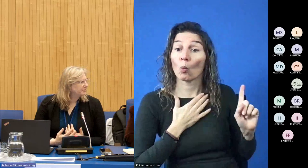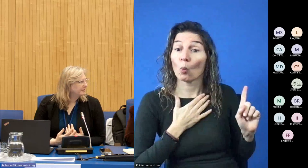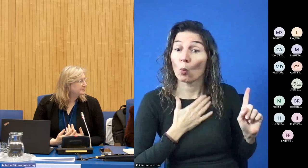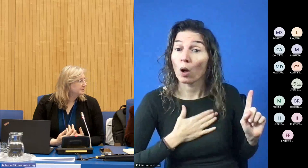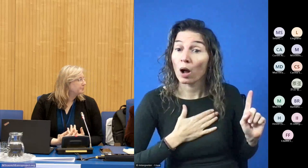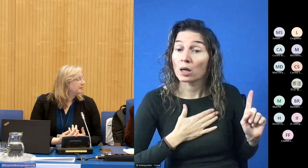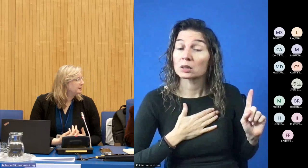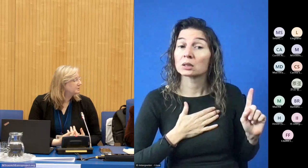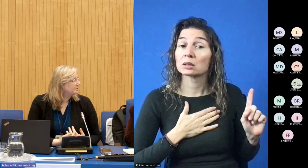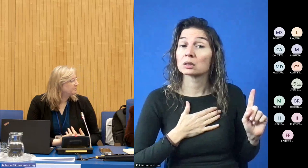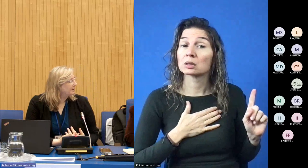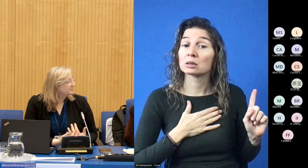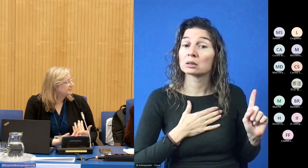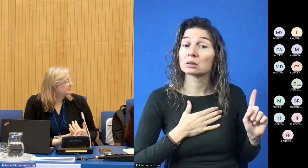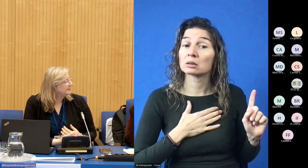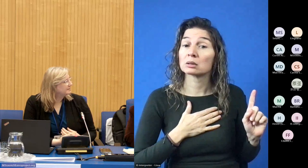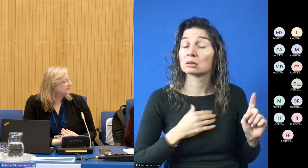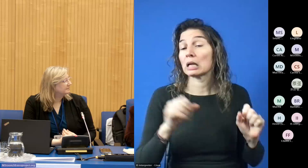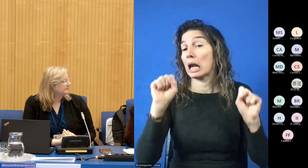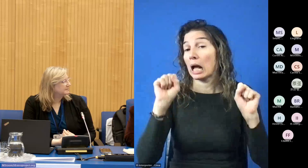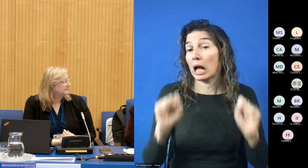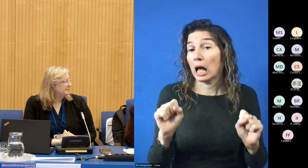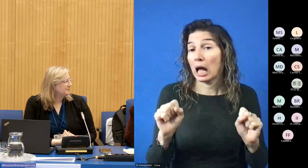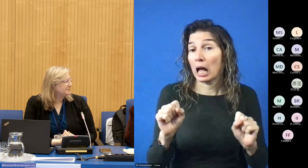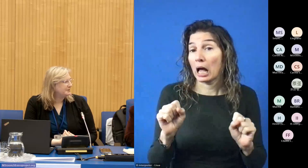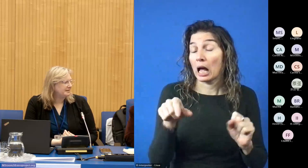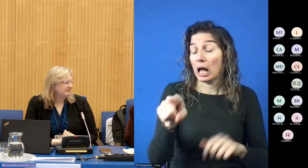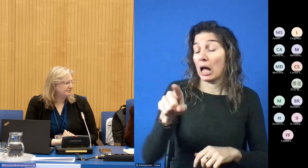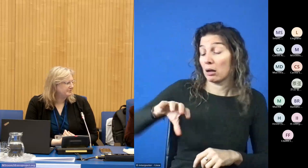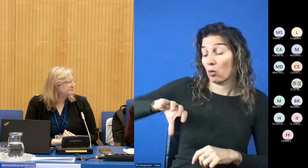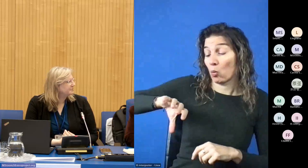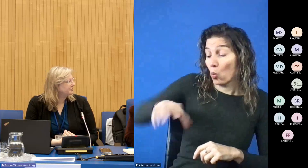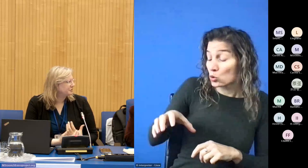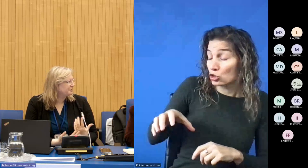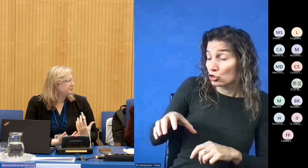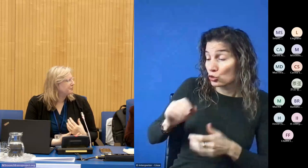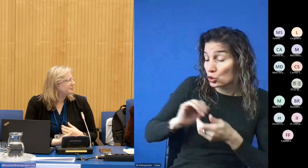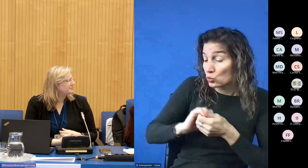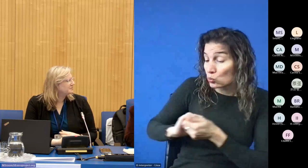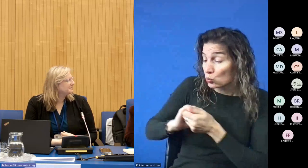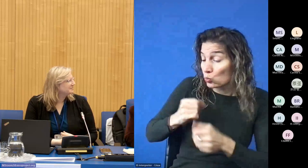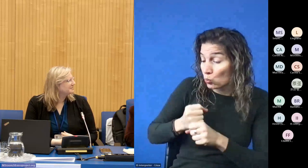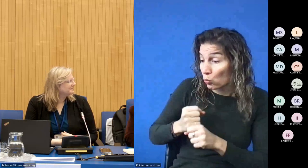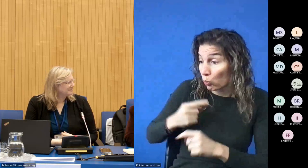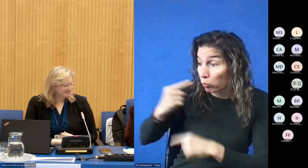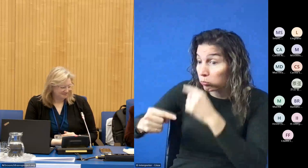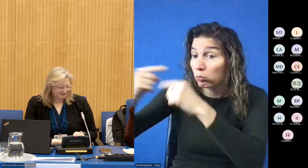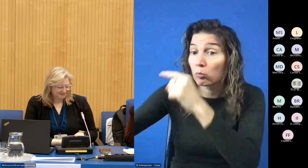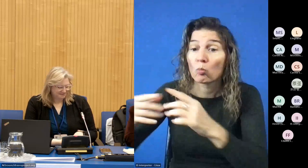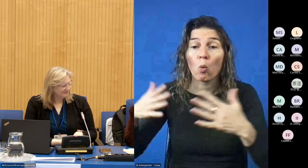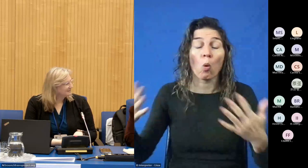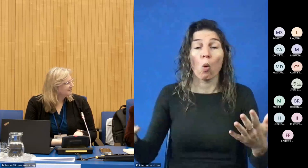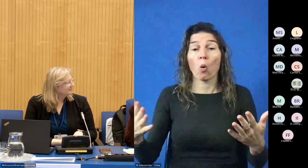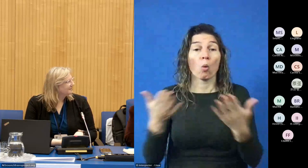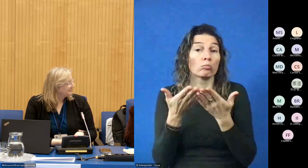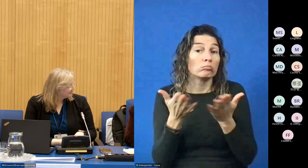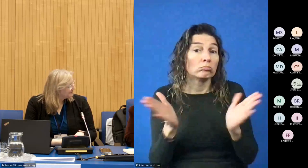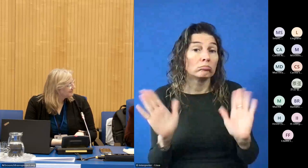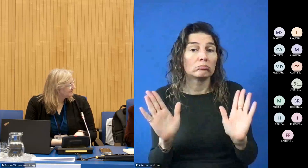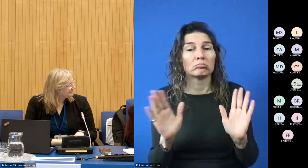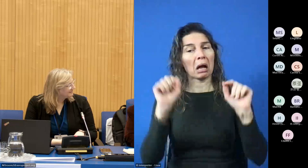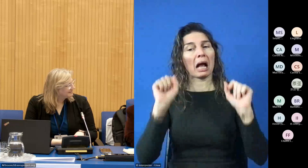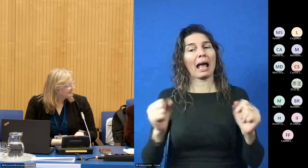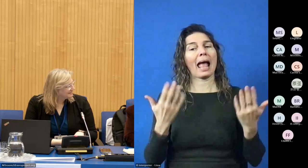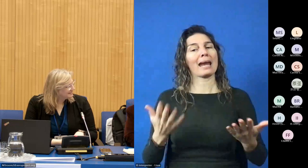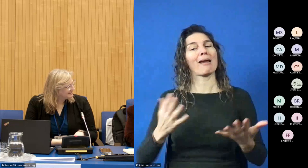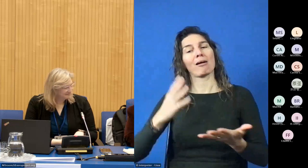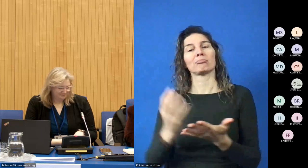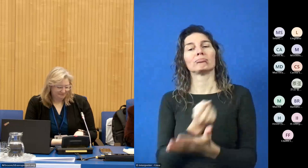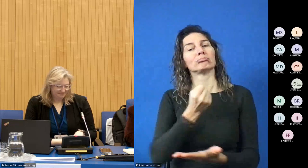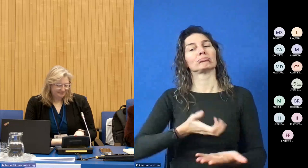programs in your own country, or perhaps to expand this as an opportunity to share your thoughts?